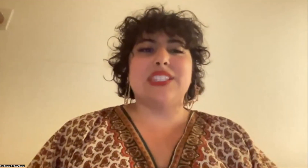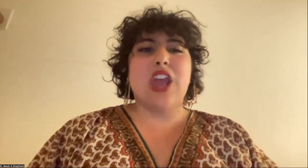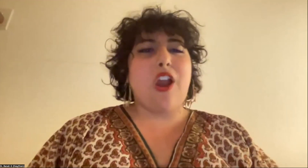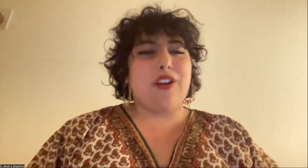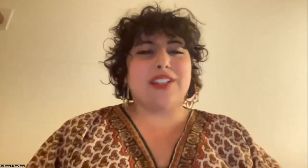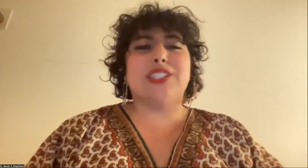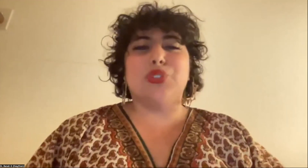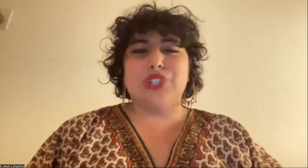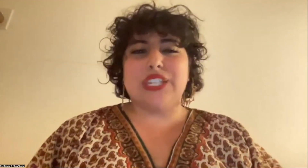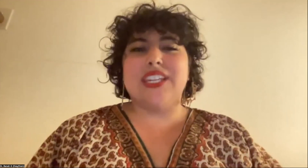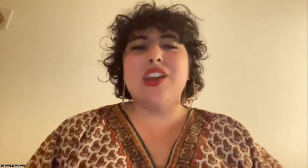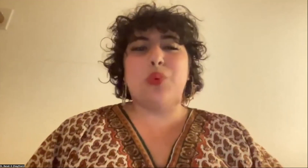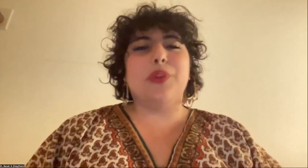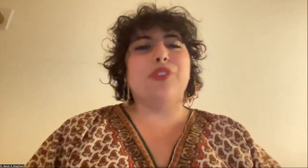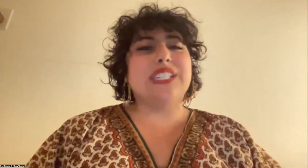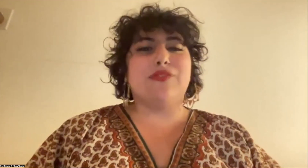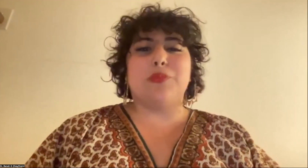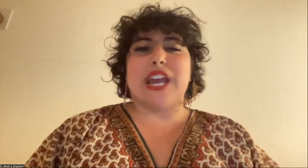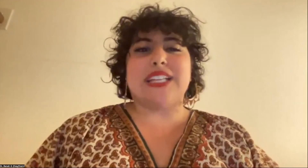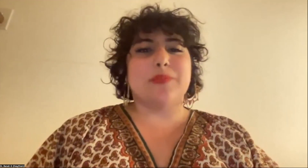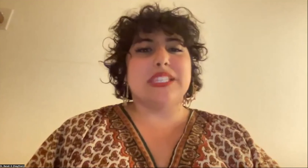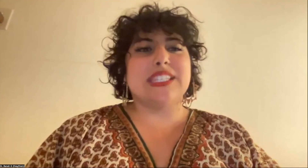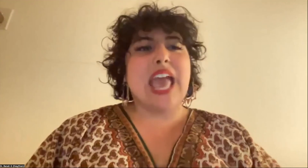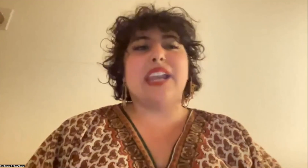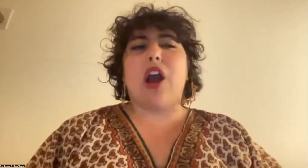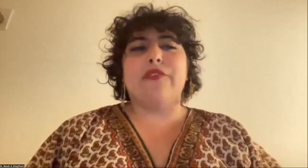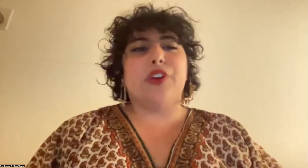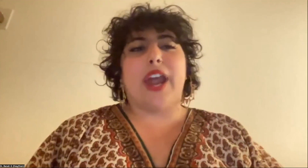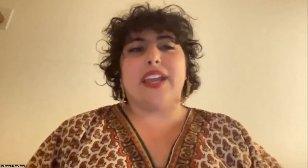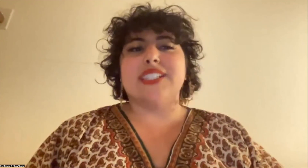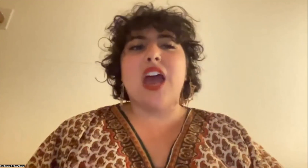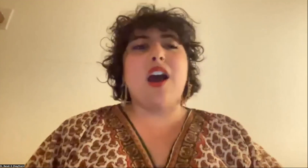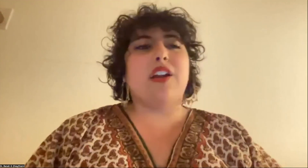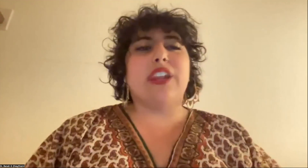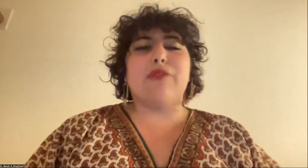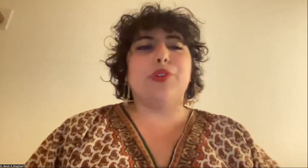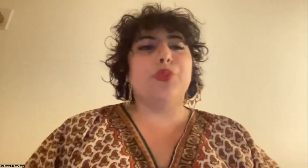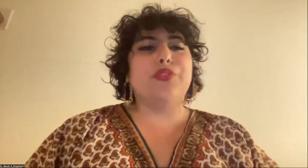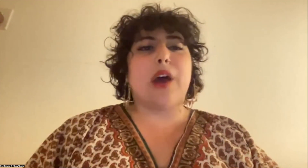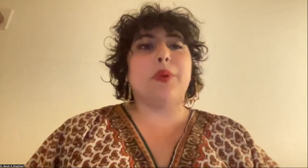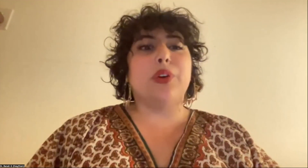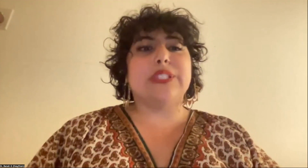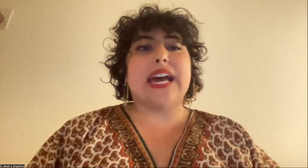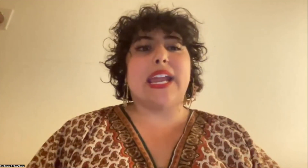Our constitution will be written from jasmines and coffee grinds, hung on every rooftop clothesline,